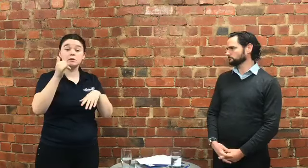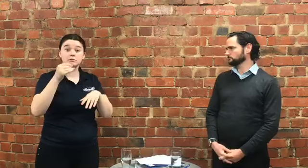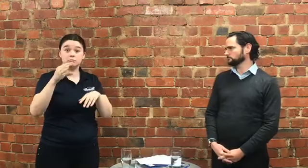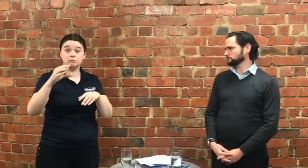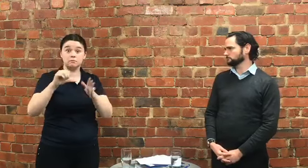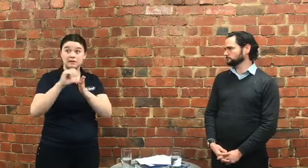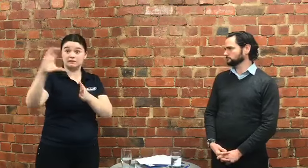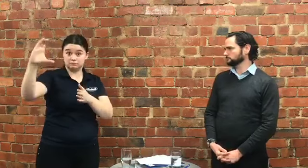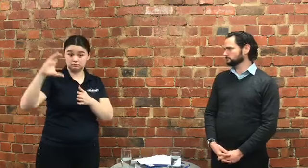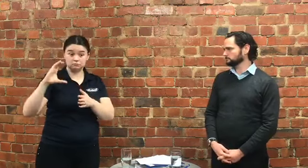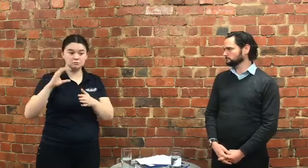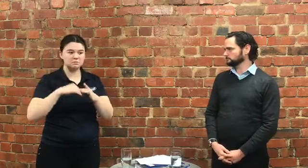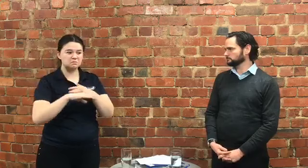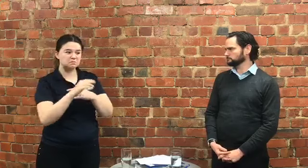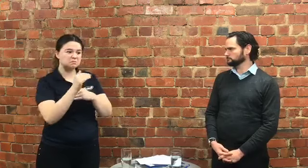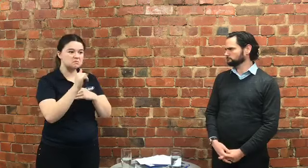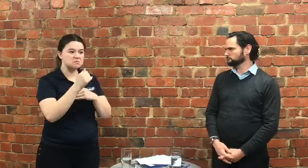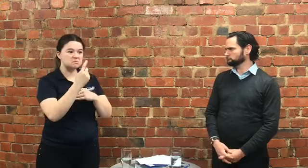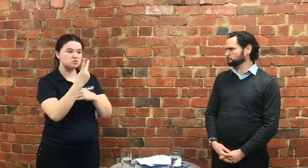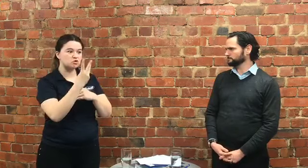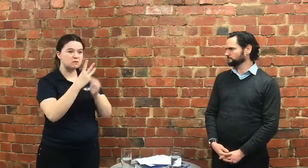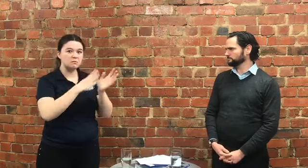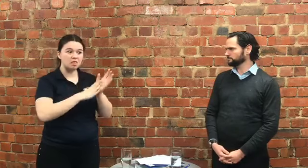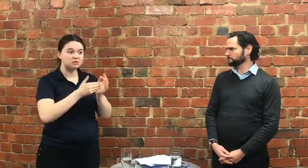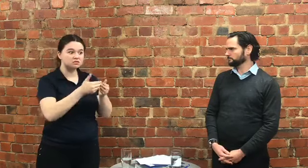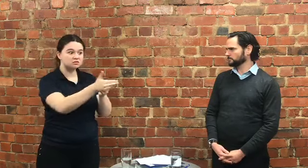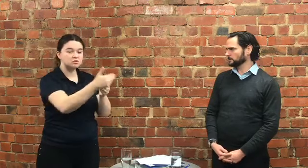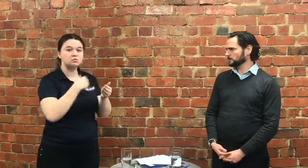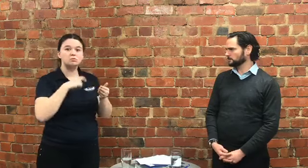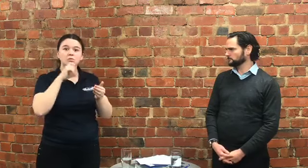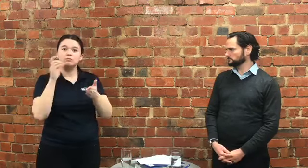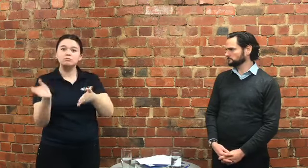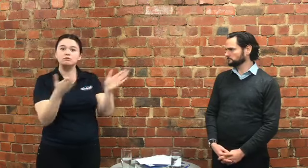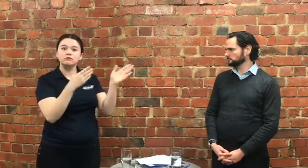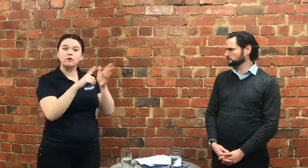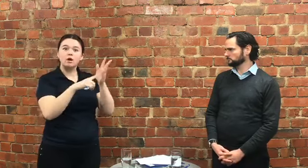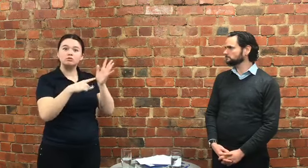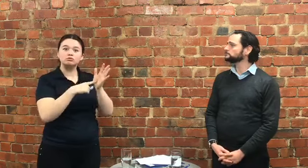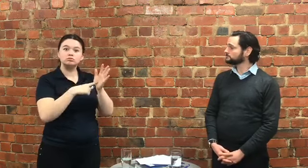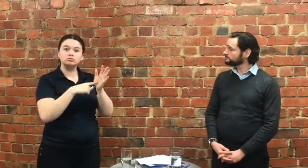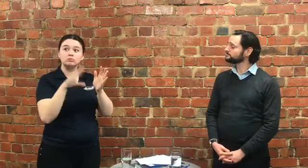You needed a smoke alarm that was visual. Or perhaps in two or three months' time